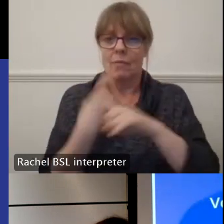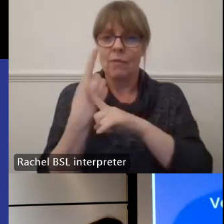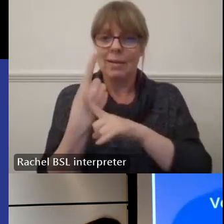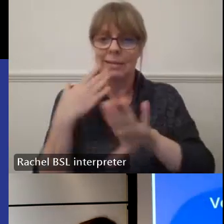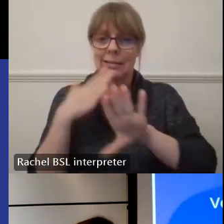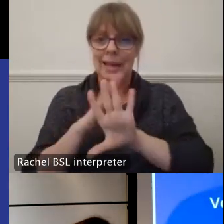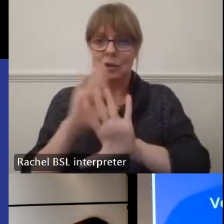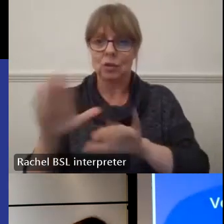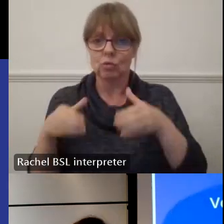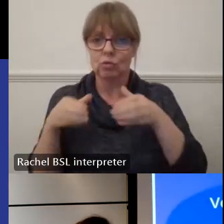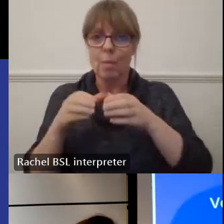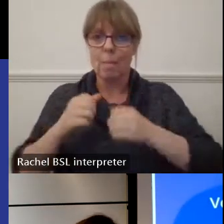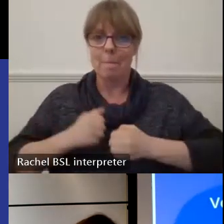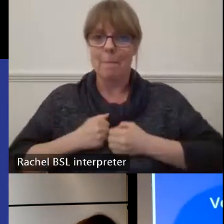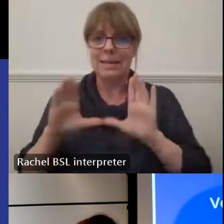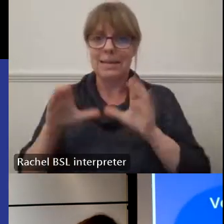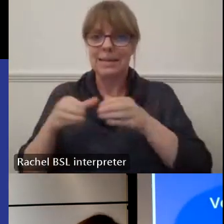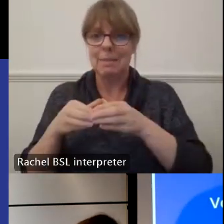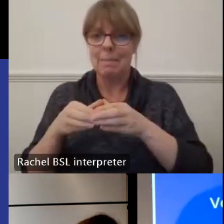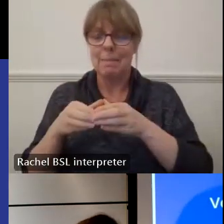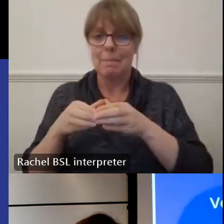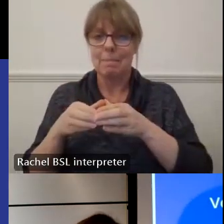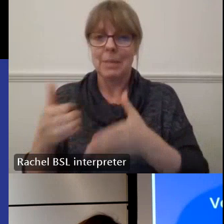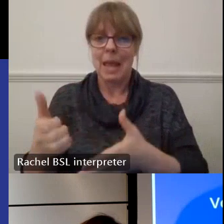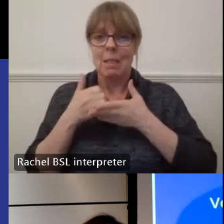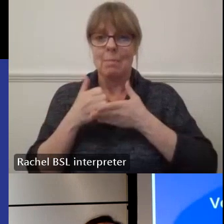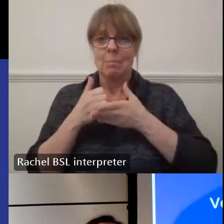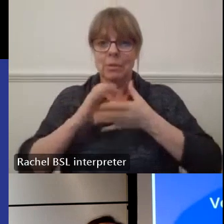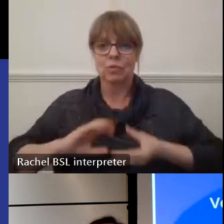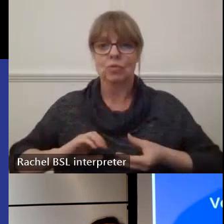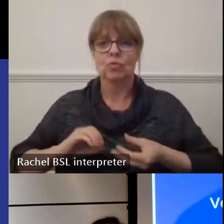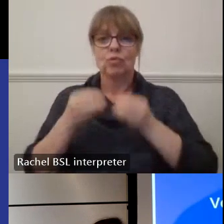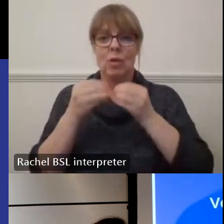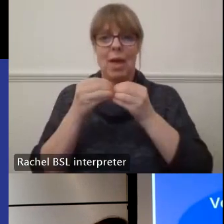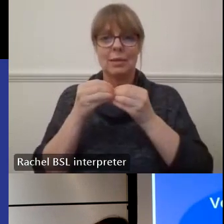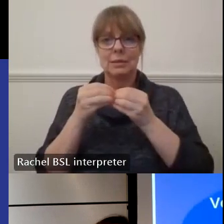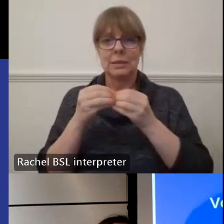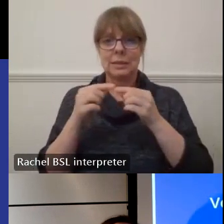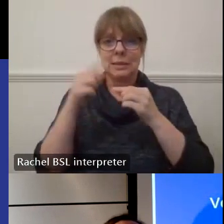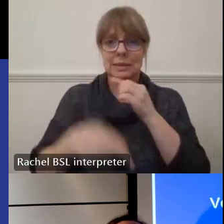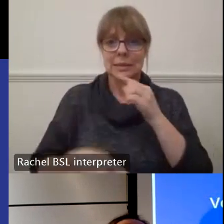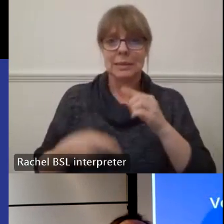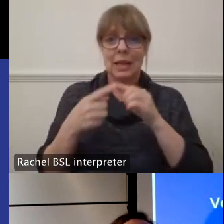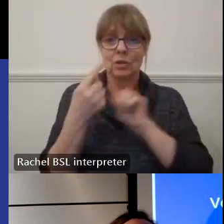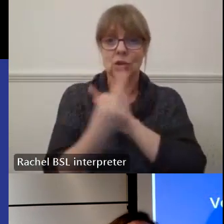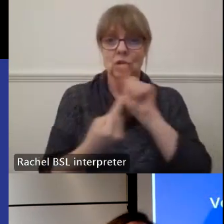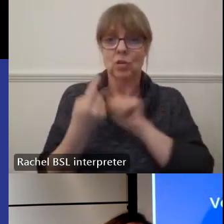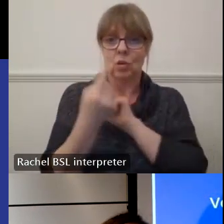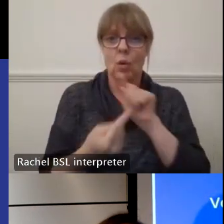and my peers and help us shape next year's conference, we want you to be a part of that because we want to know what you need to learn.